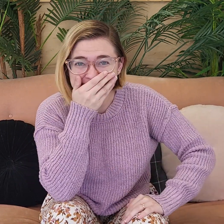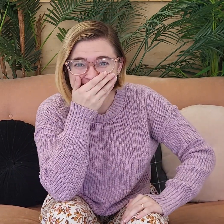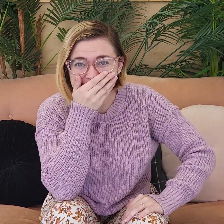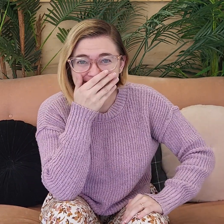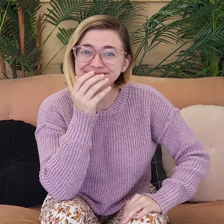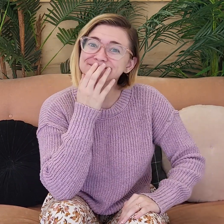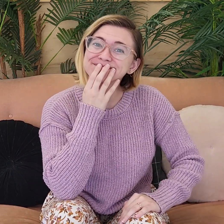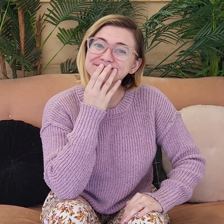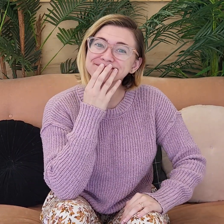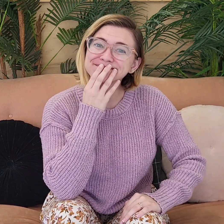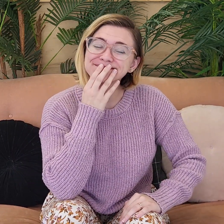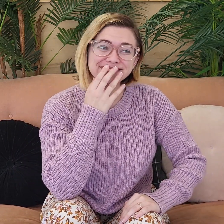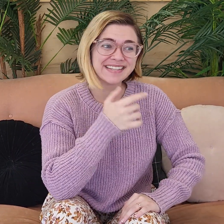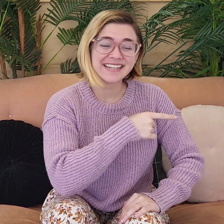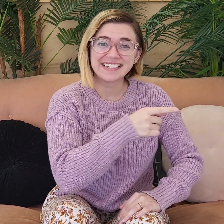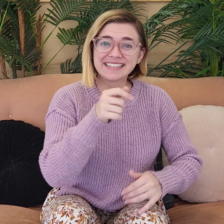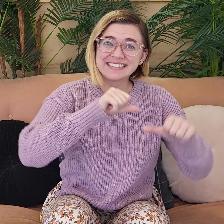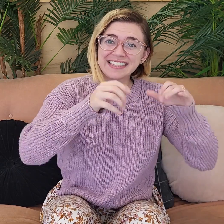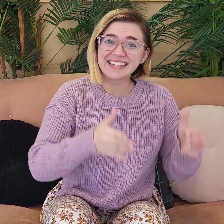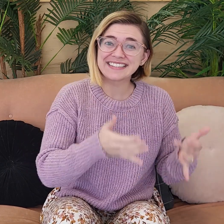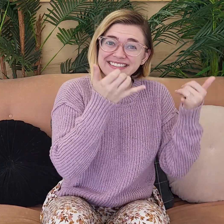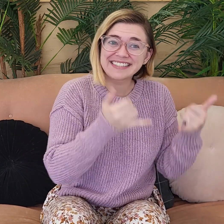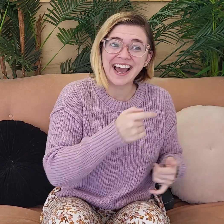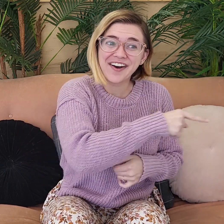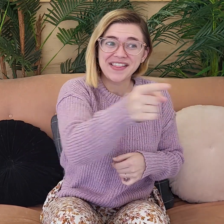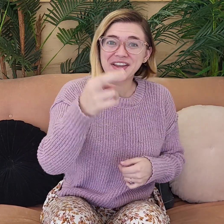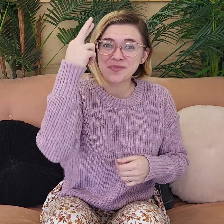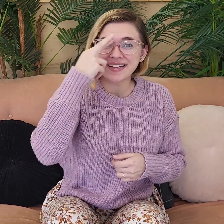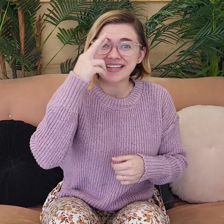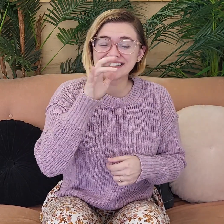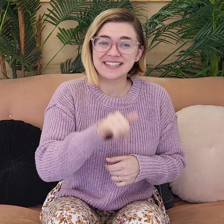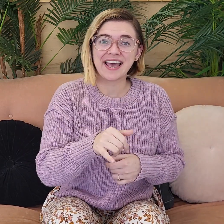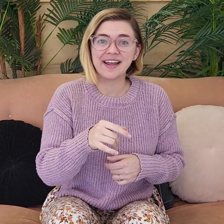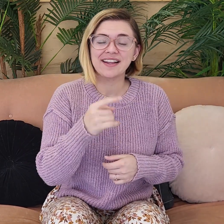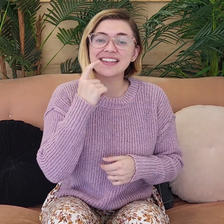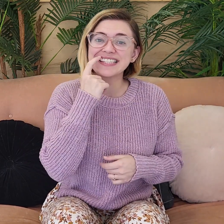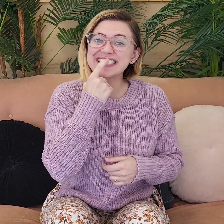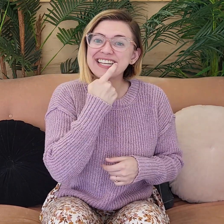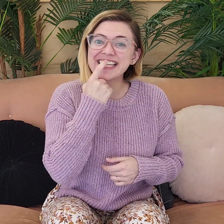. And scientists, they are just now realizing